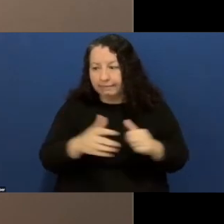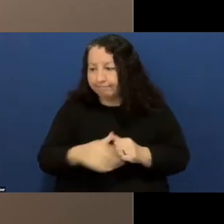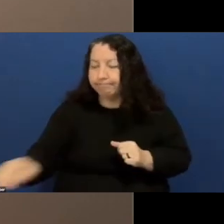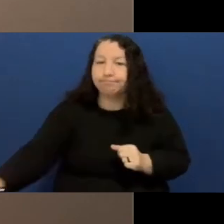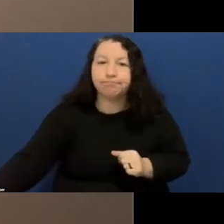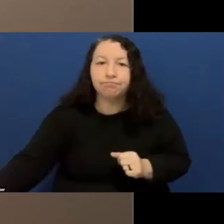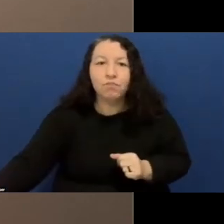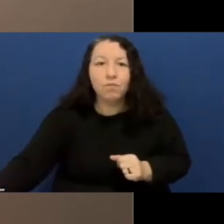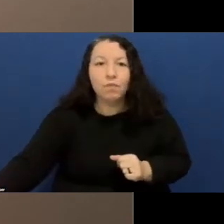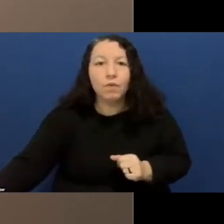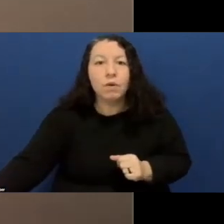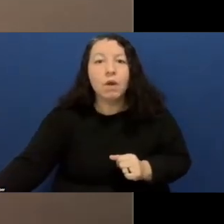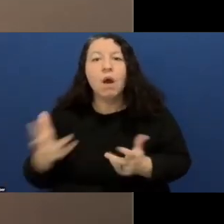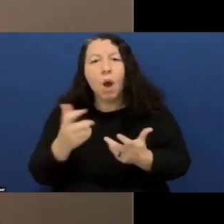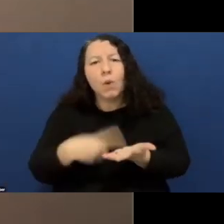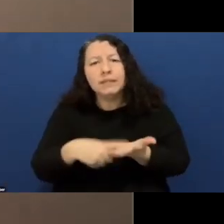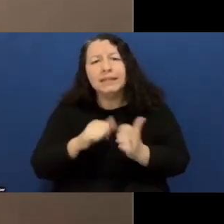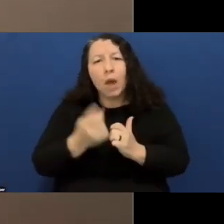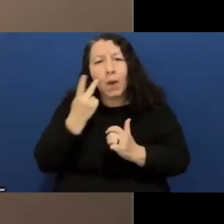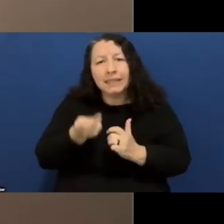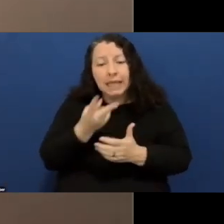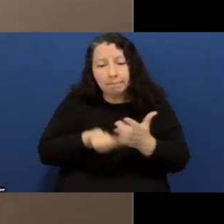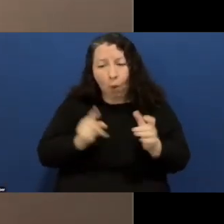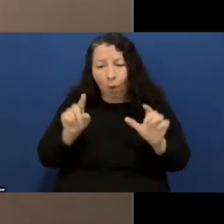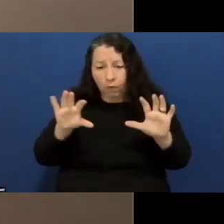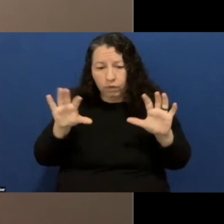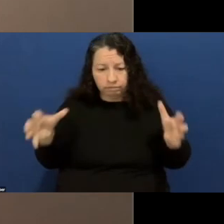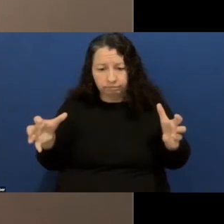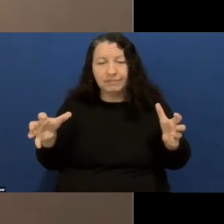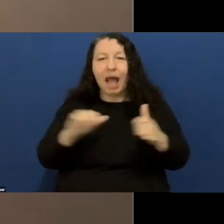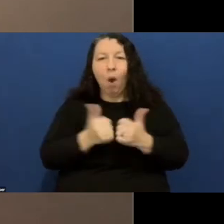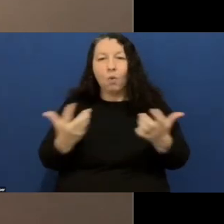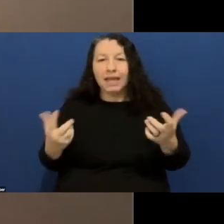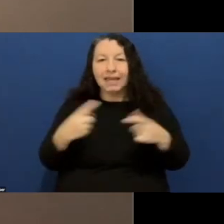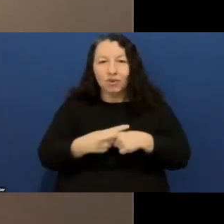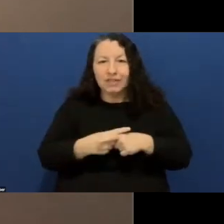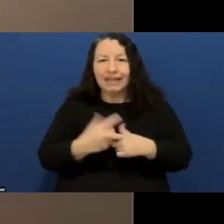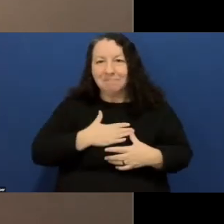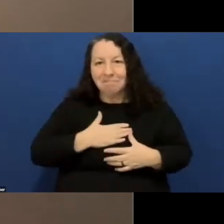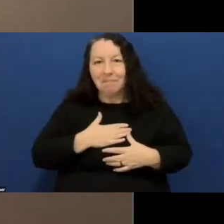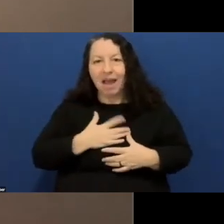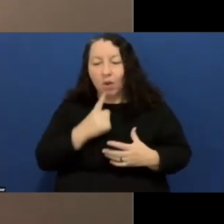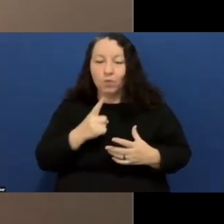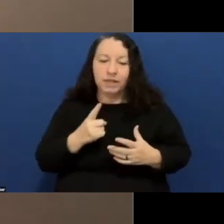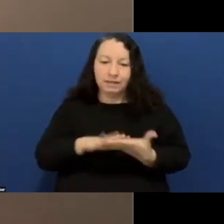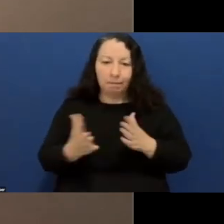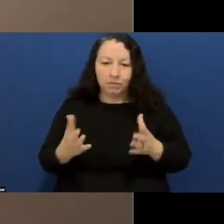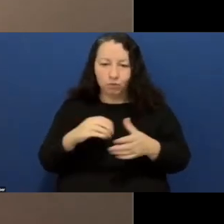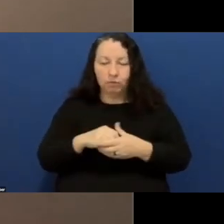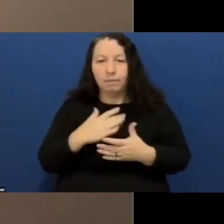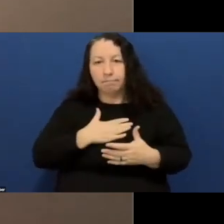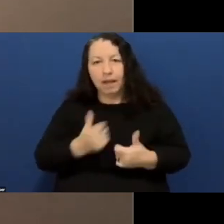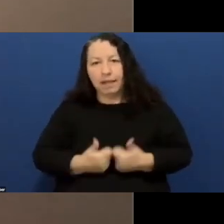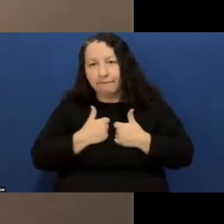and how the viruses were spreading. I’d like to talk about how I see these two pandemics